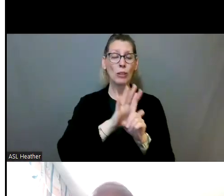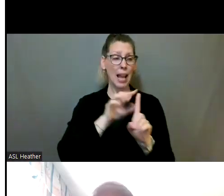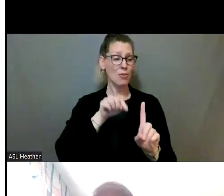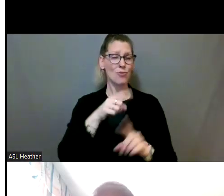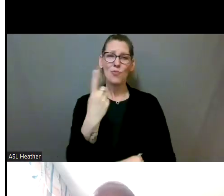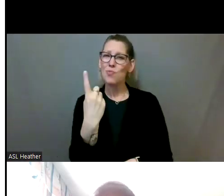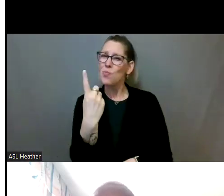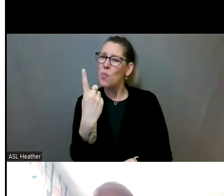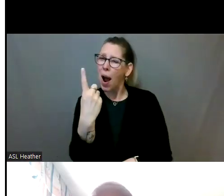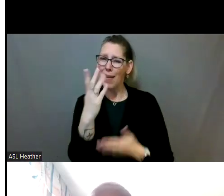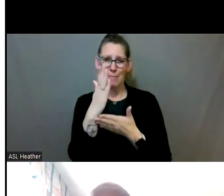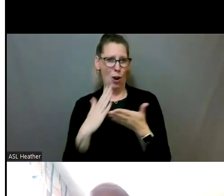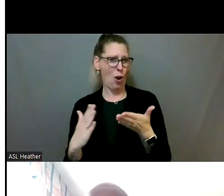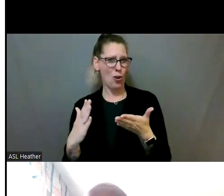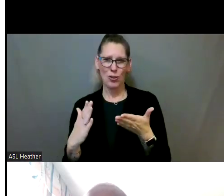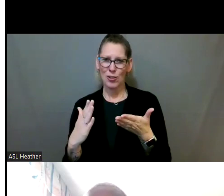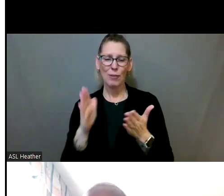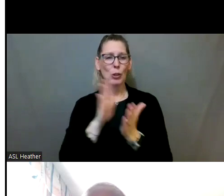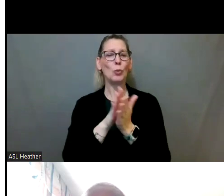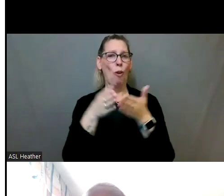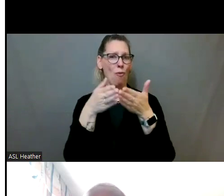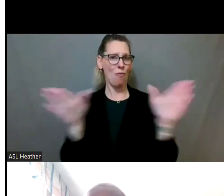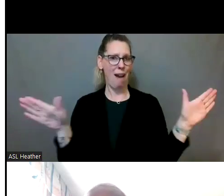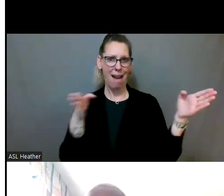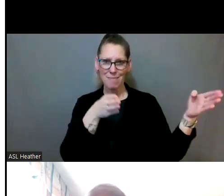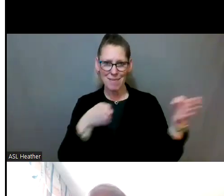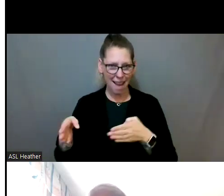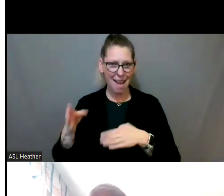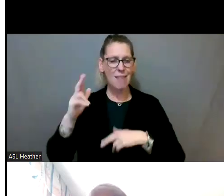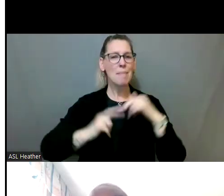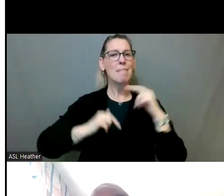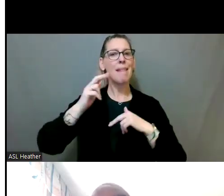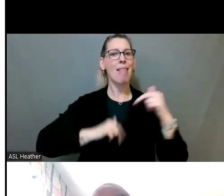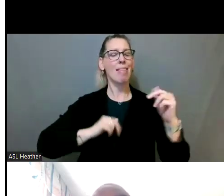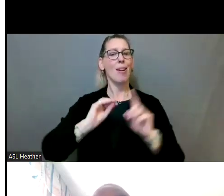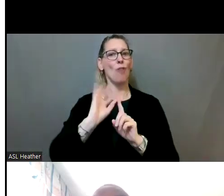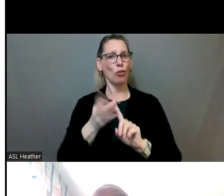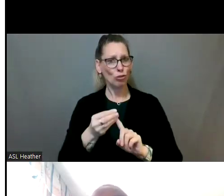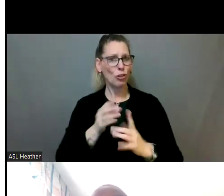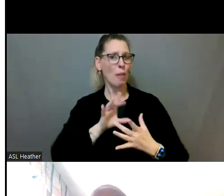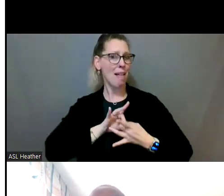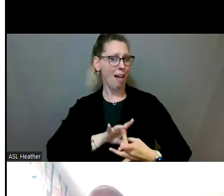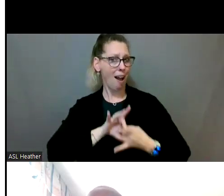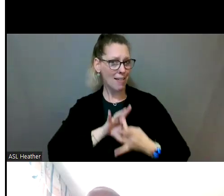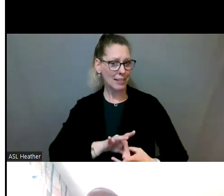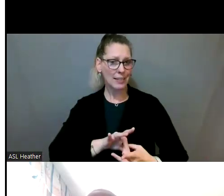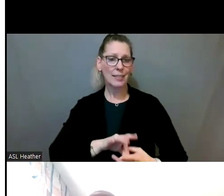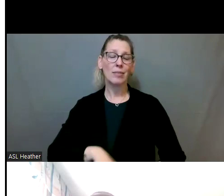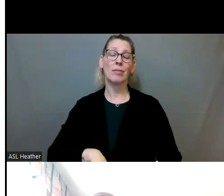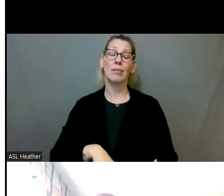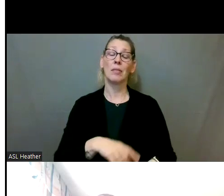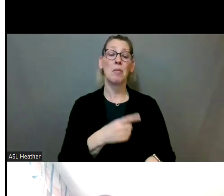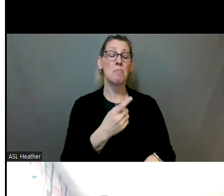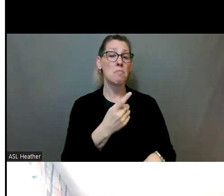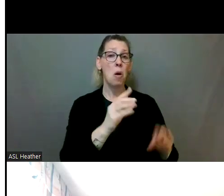part of a schoolwide plan for building culture and belonging. Standalone orientations are okay,